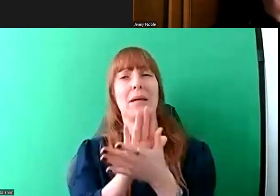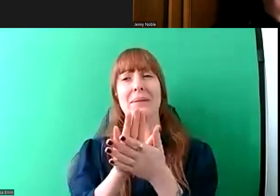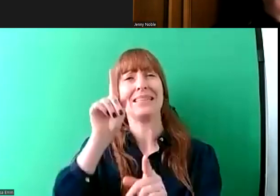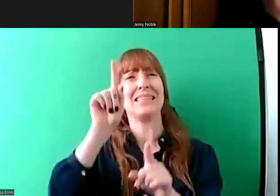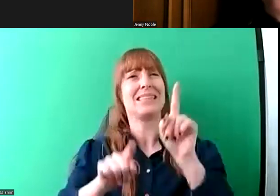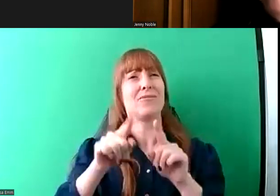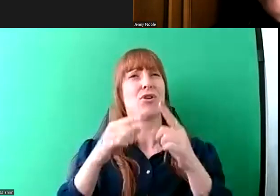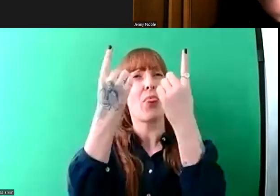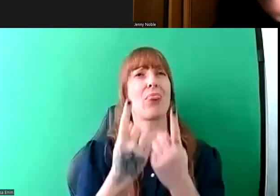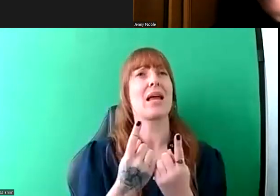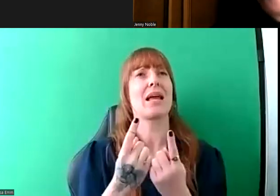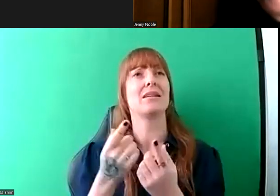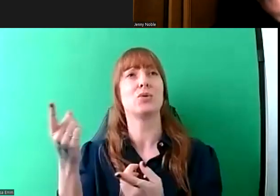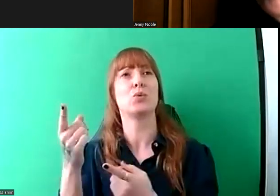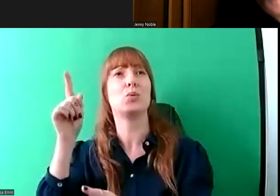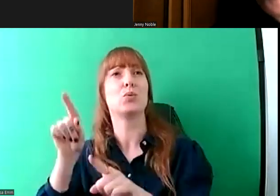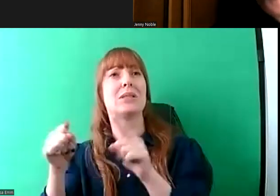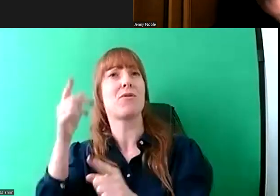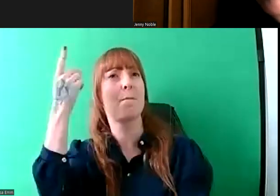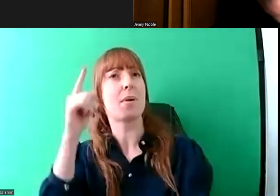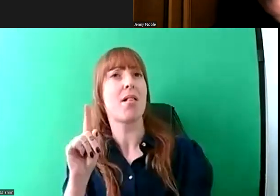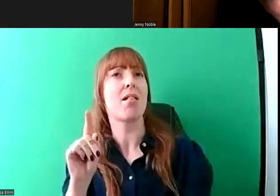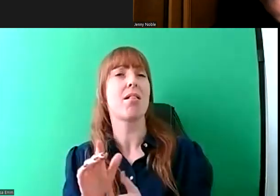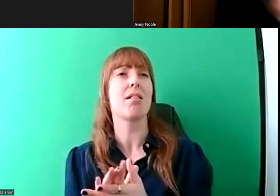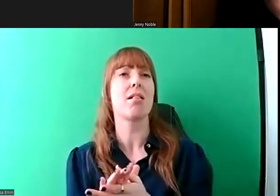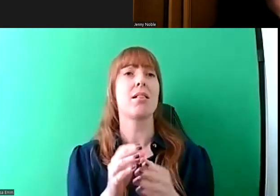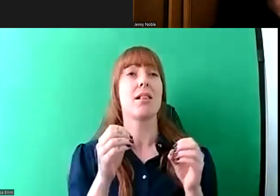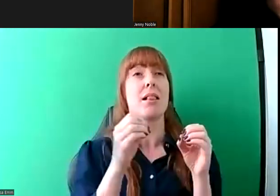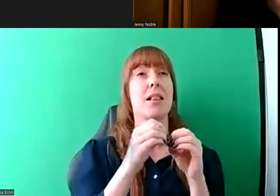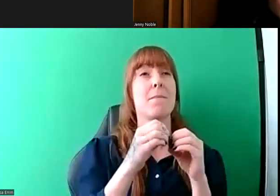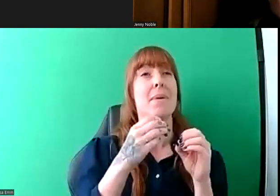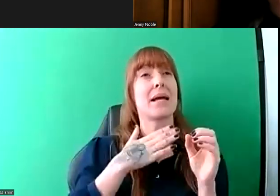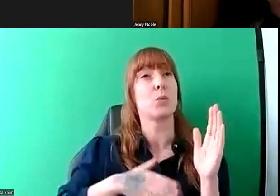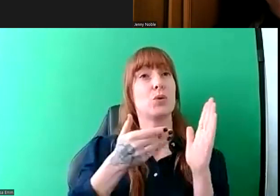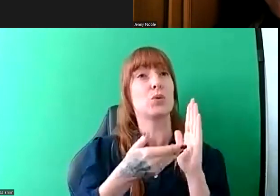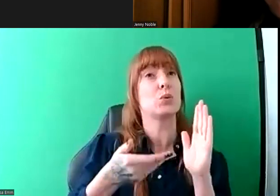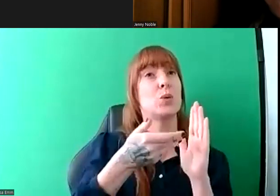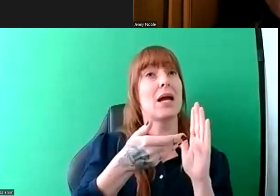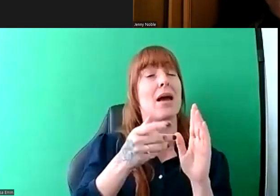if you wanted to add anything to that or whether that answers your question